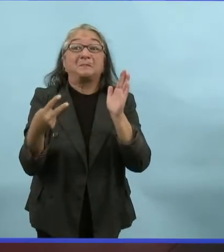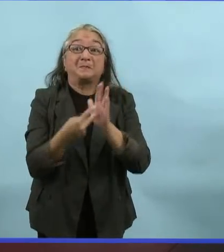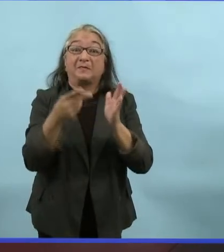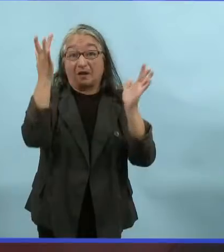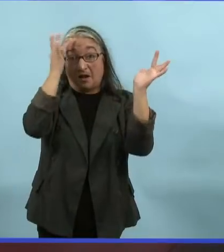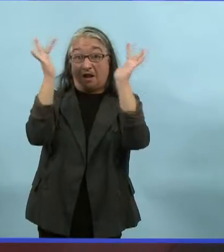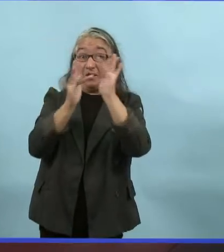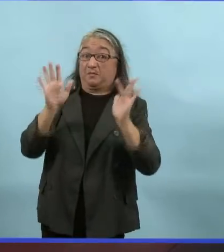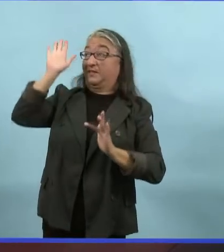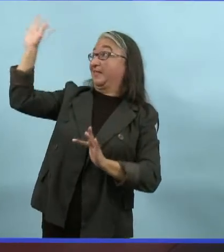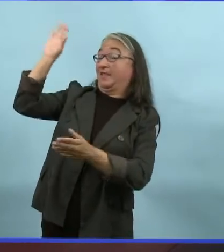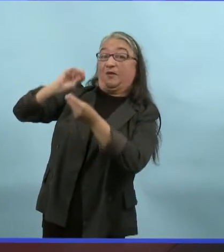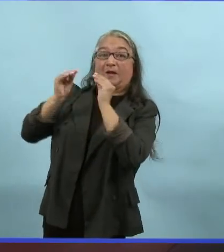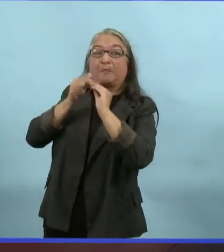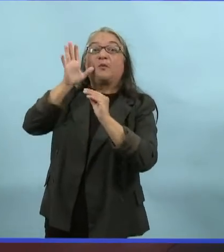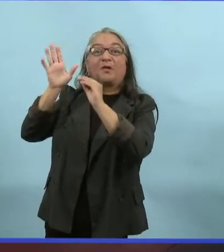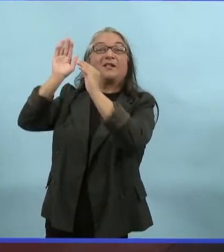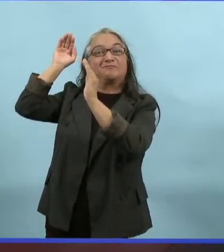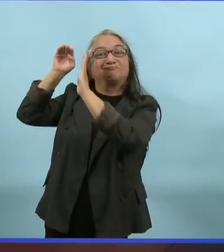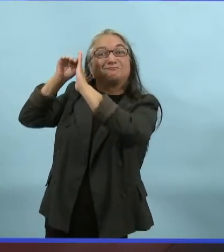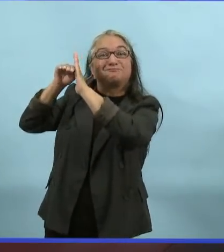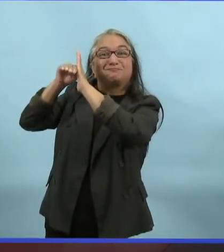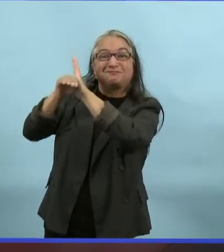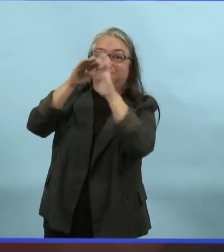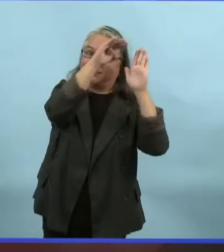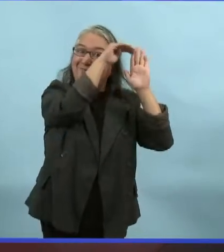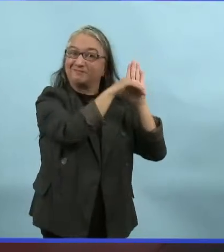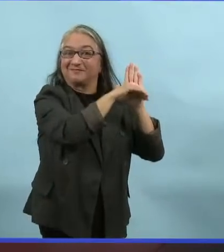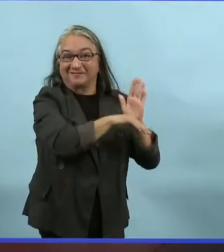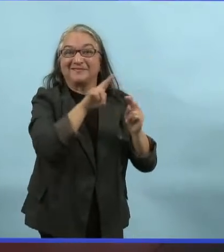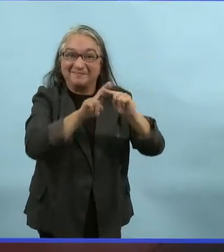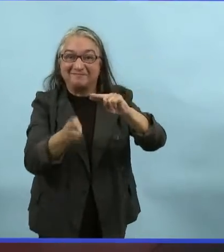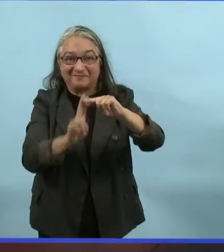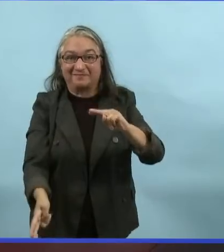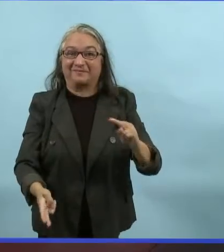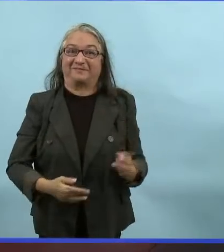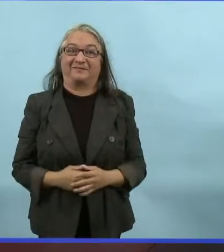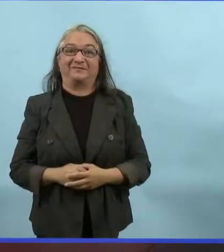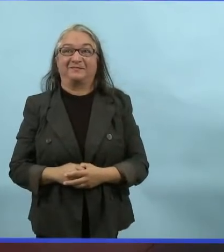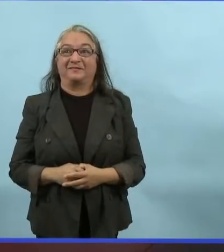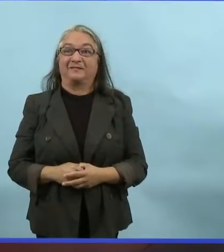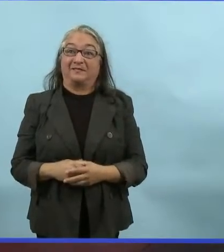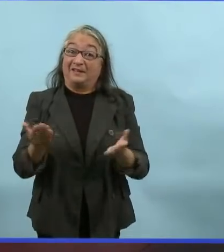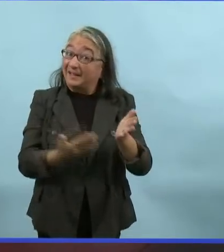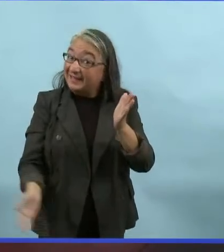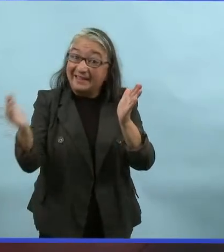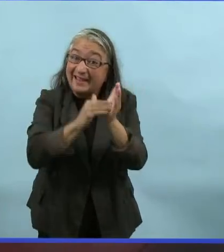and so that's vaccine is is that key part of leading to a post-pandemic Manitoba